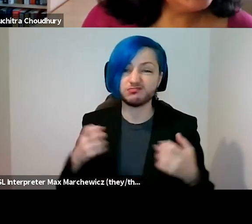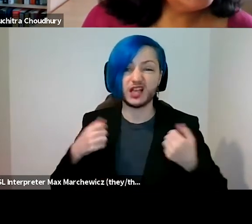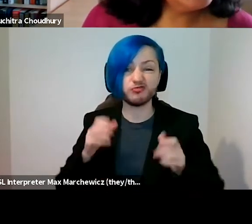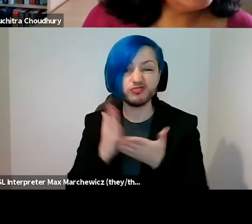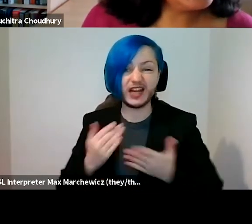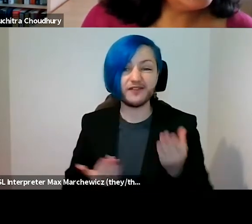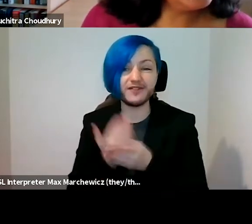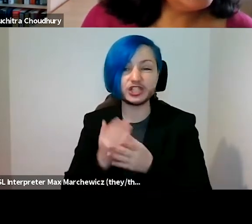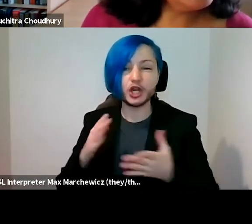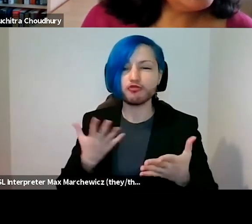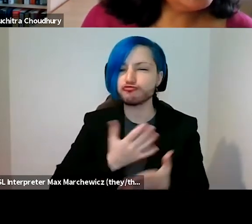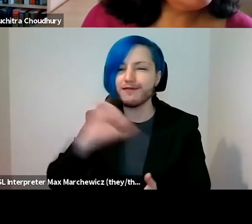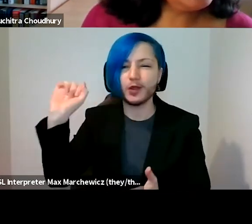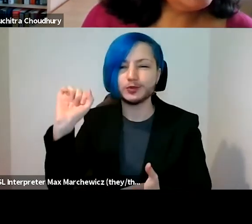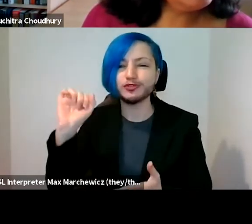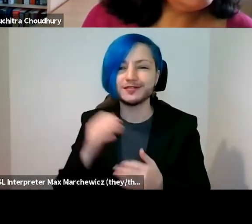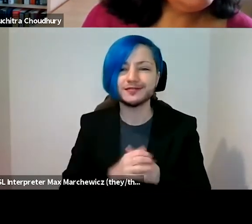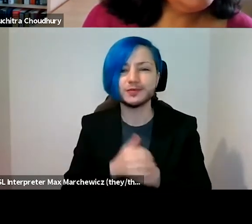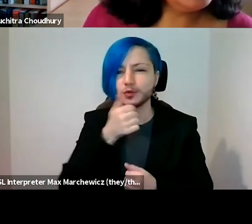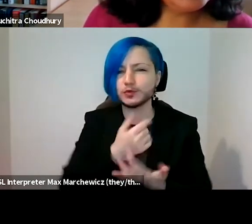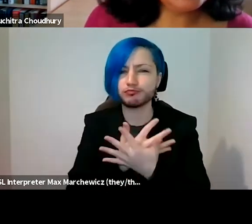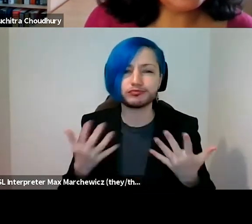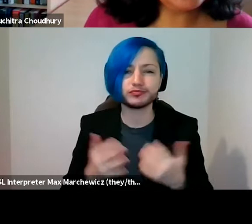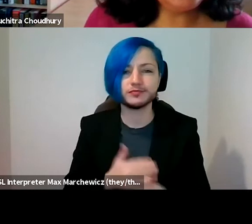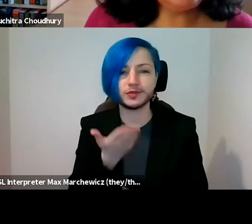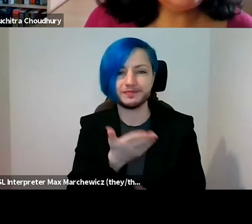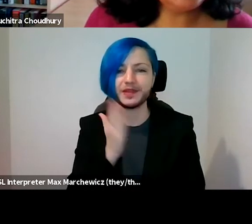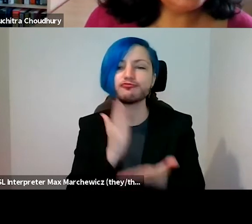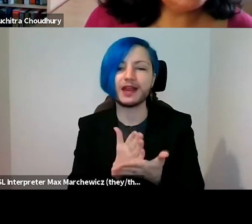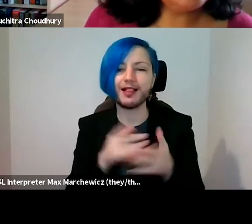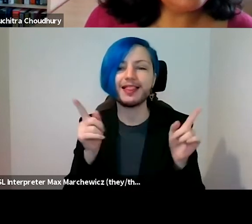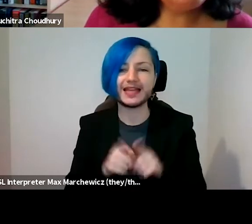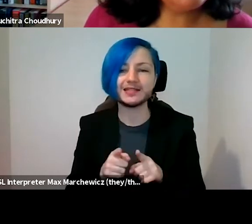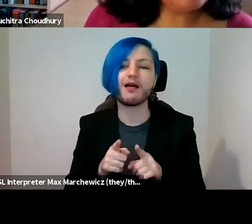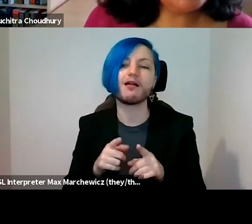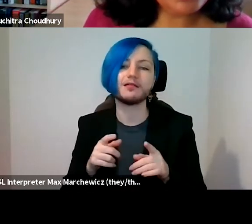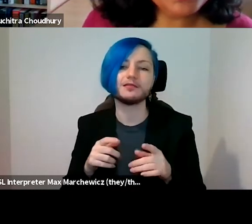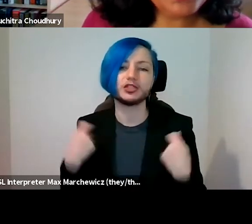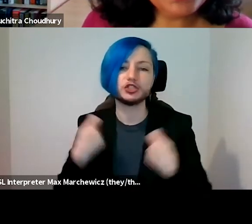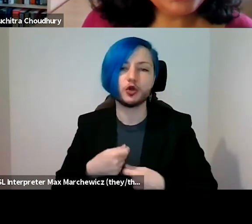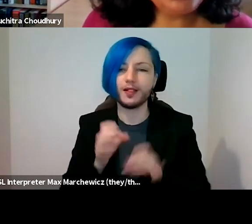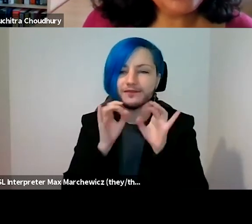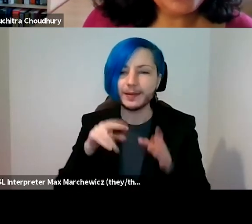And you have the picture of the real India shawl from a famous painting, as we know.